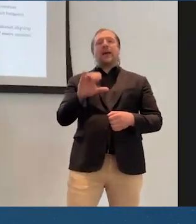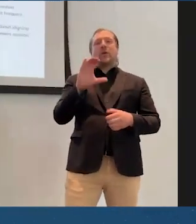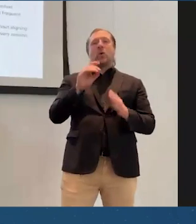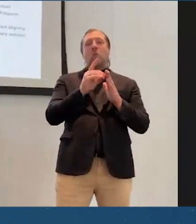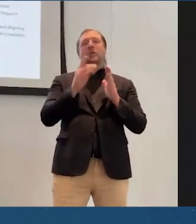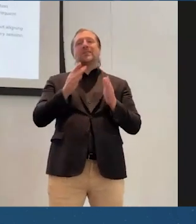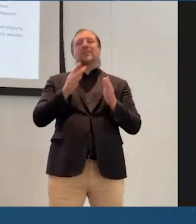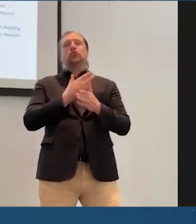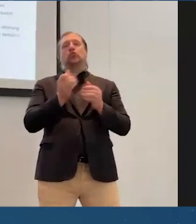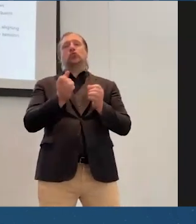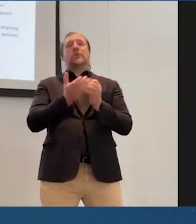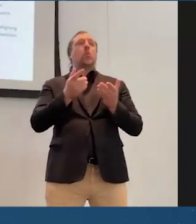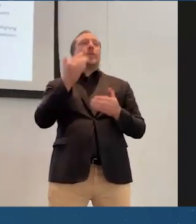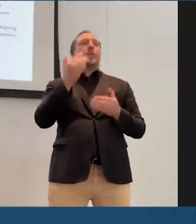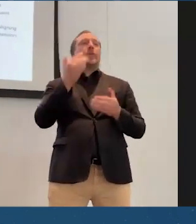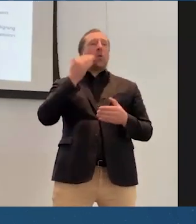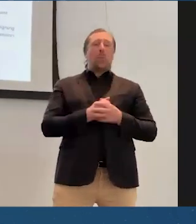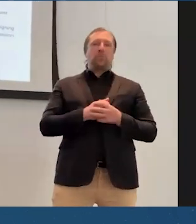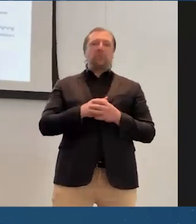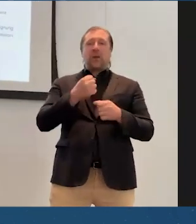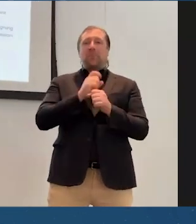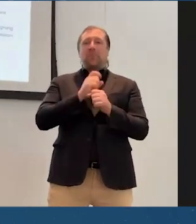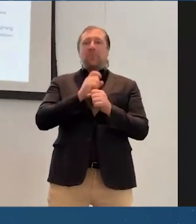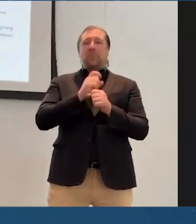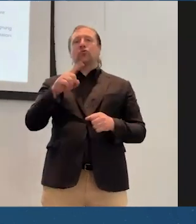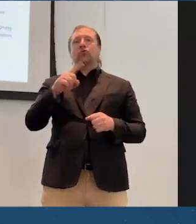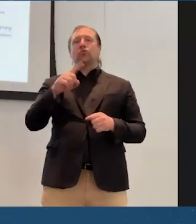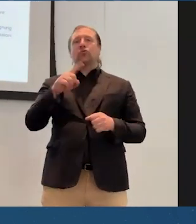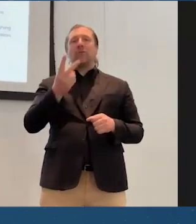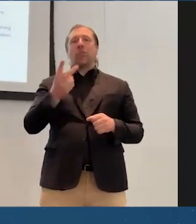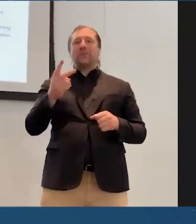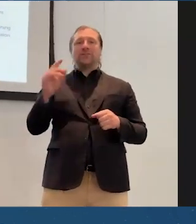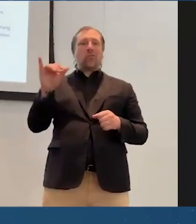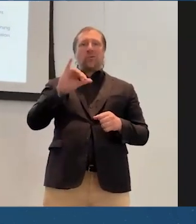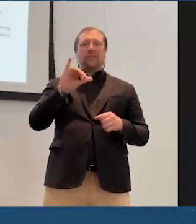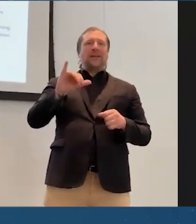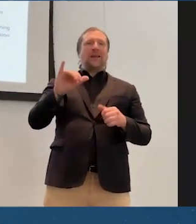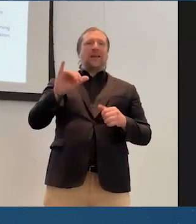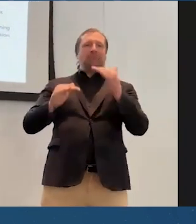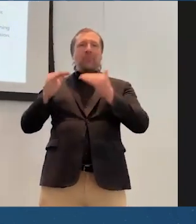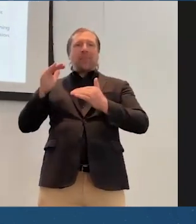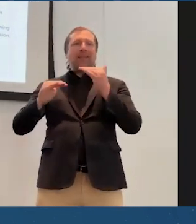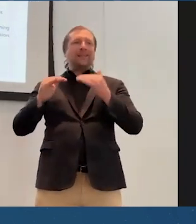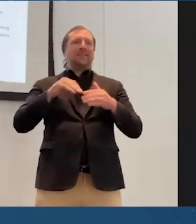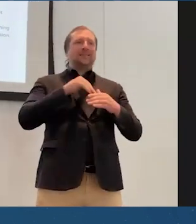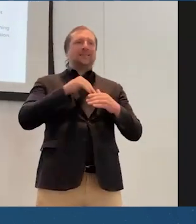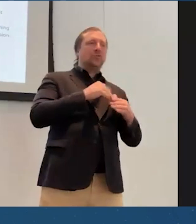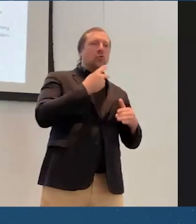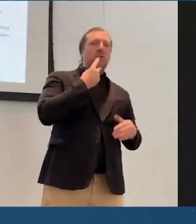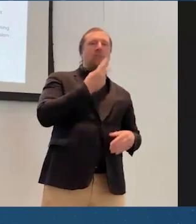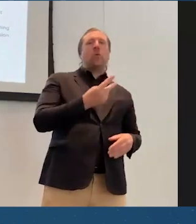to share what they know, making sure that their voices are just as loud as any internal voices, and really discussing